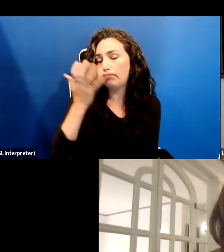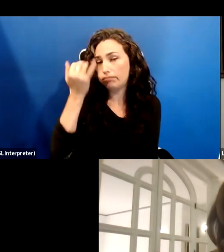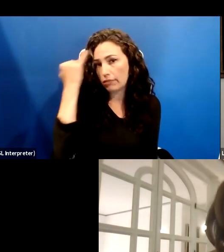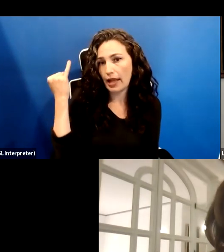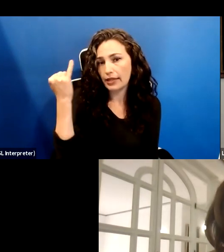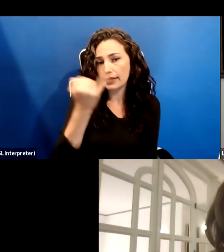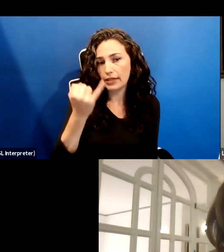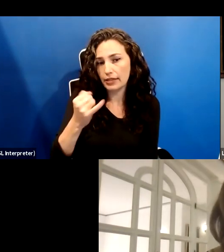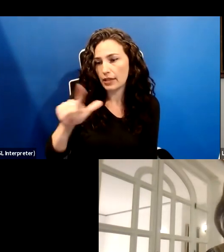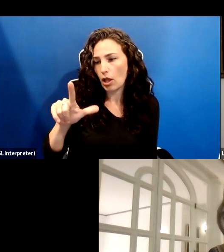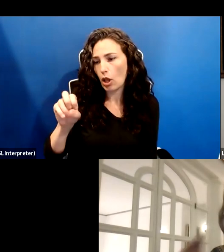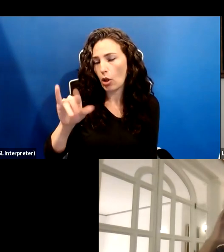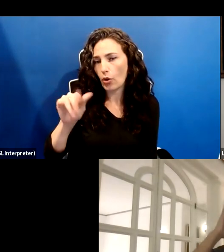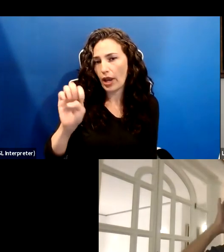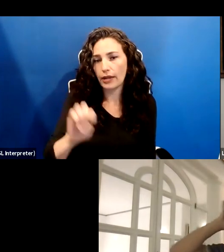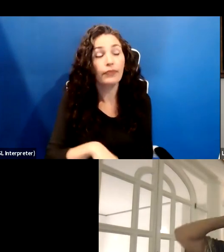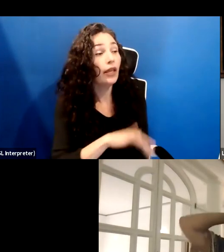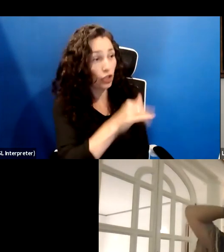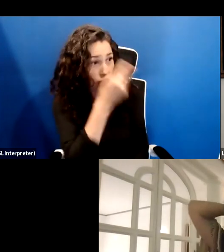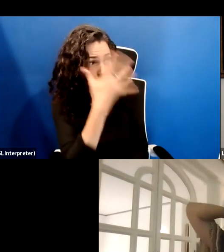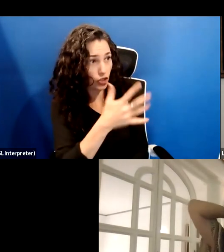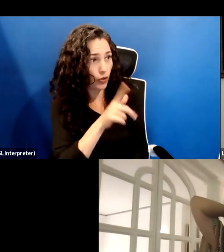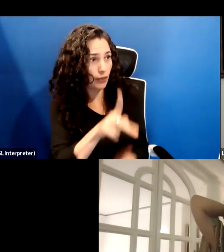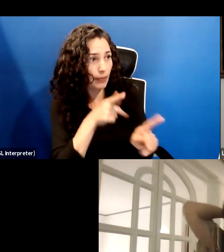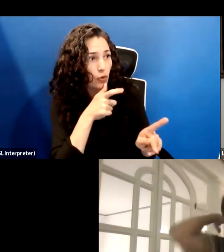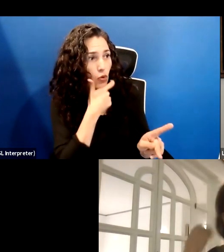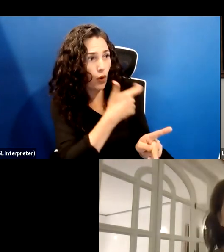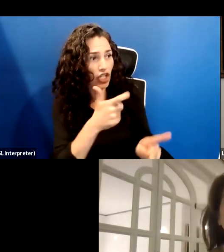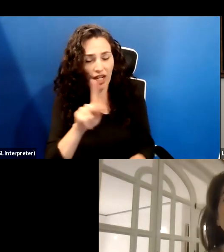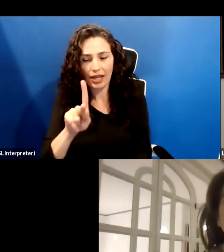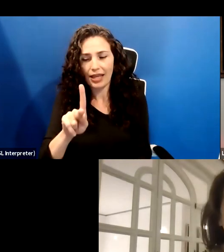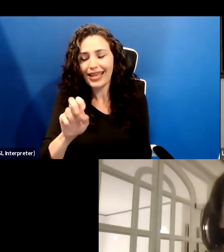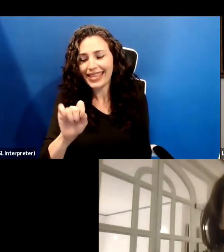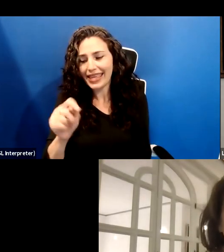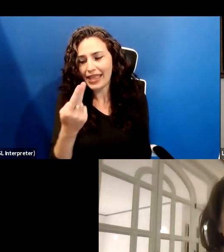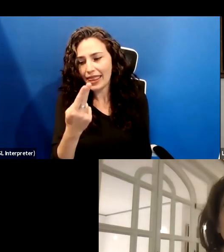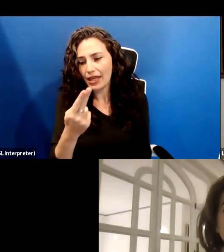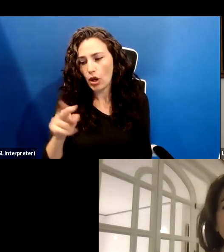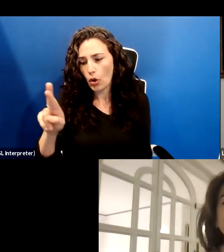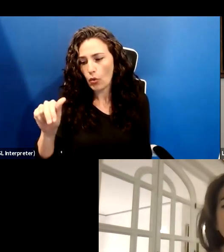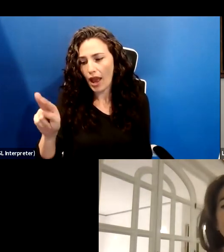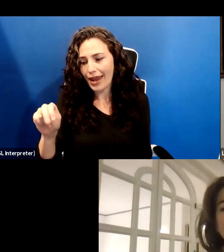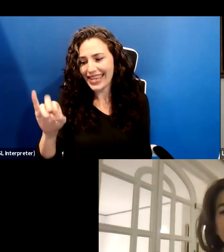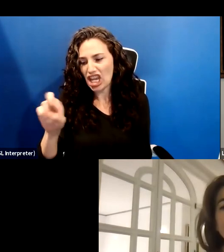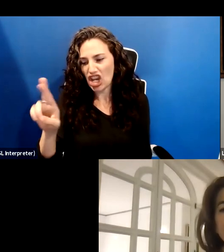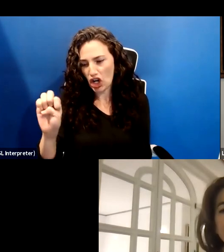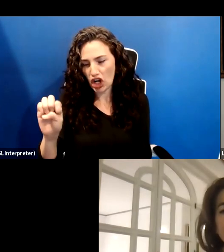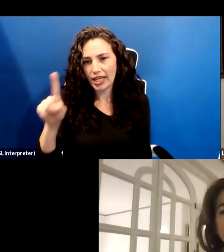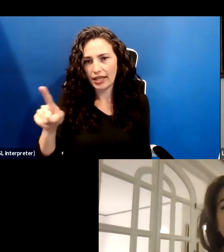he's the, Keith Raniere is the leader, the founder of this group. And he is now in jail, sex trafficking, racketeering,